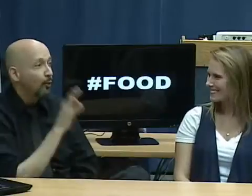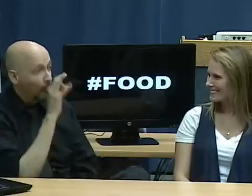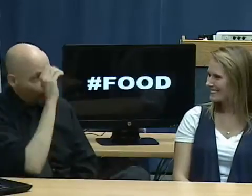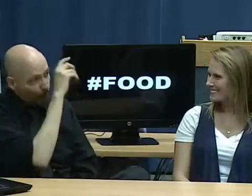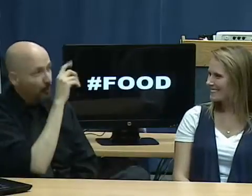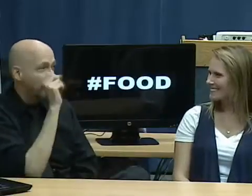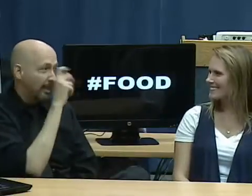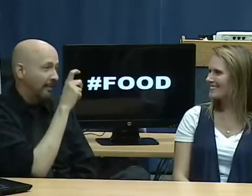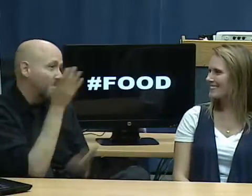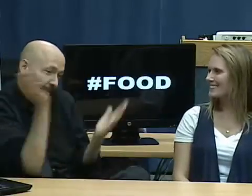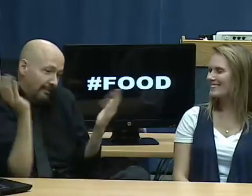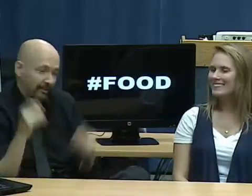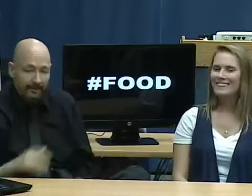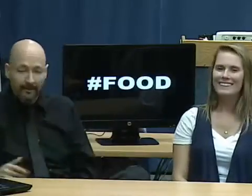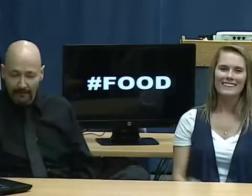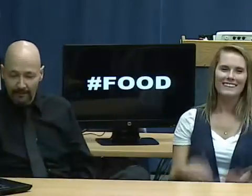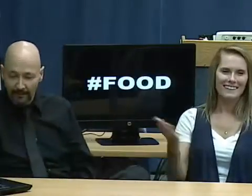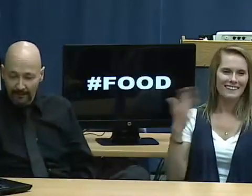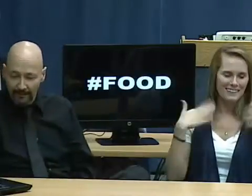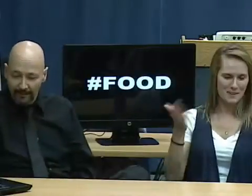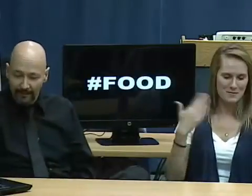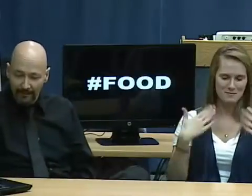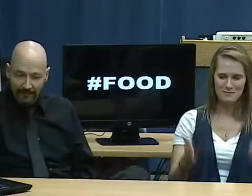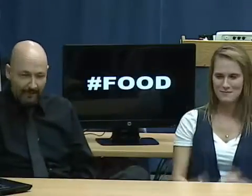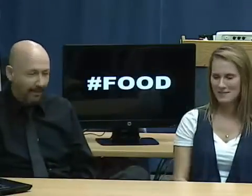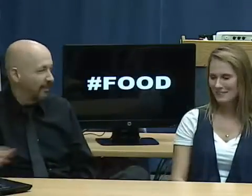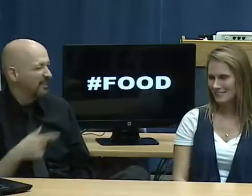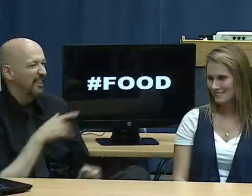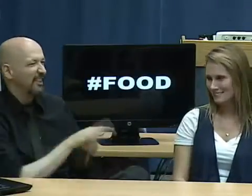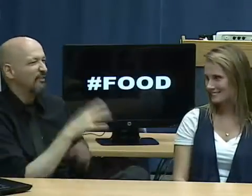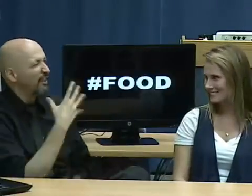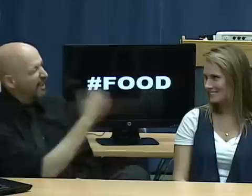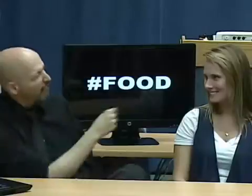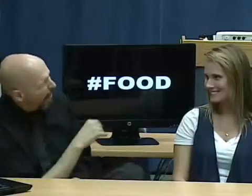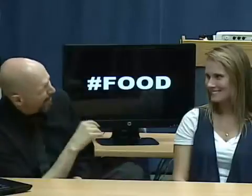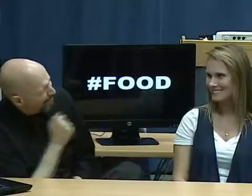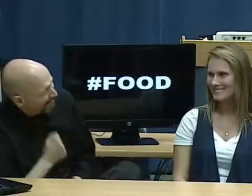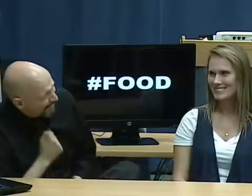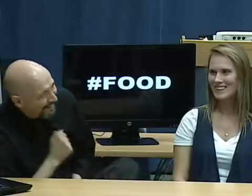So, you can have #FOOD or #SEX on your mind. She's going to leave.